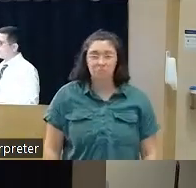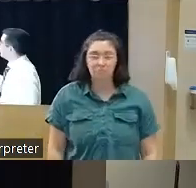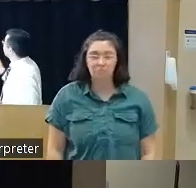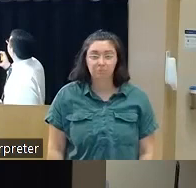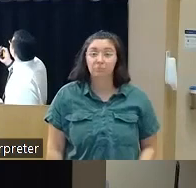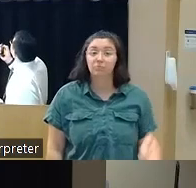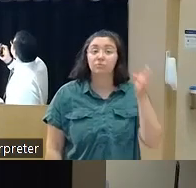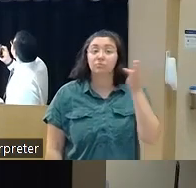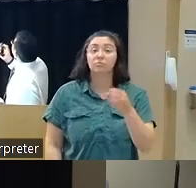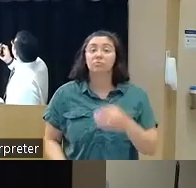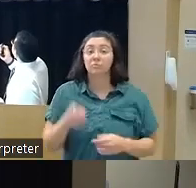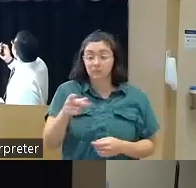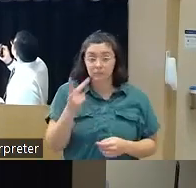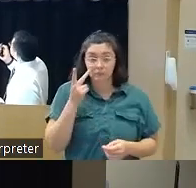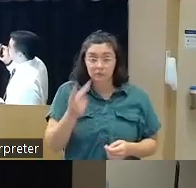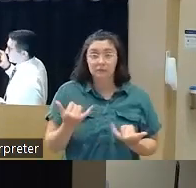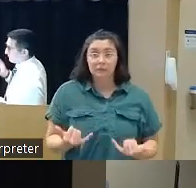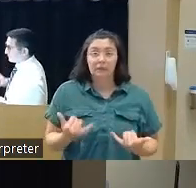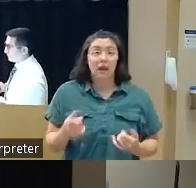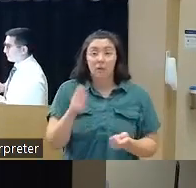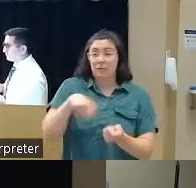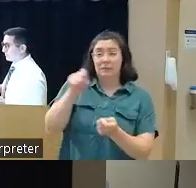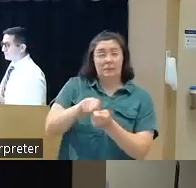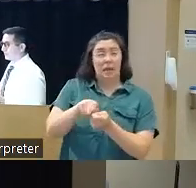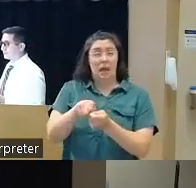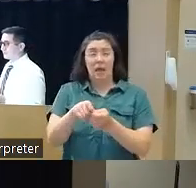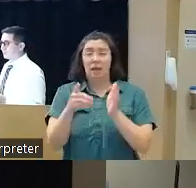and so here in the corner you can see um it's not the exact device that we're using but it's very